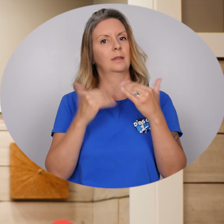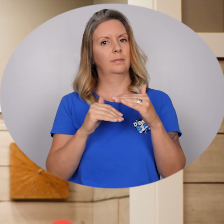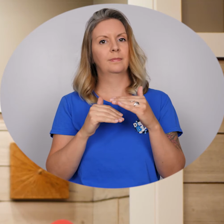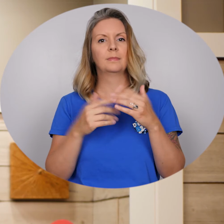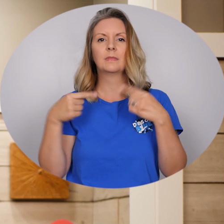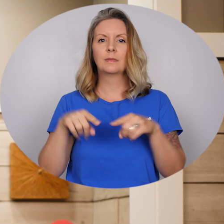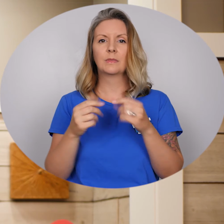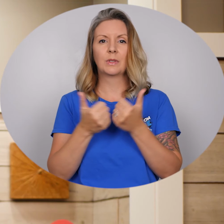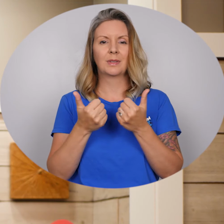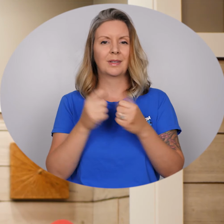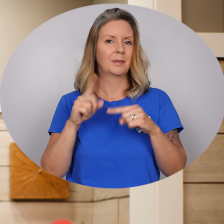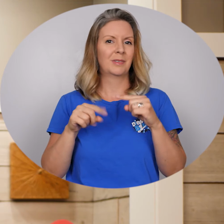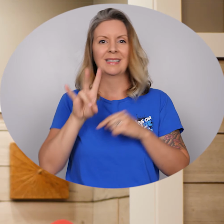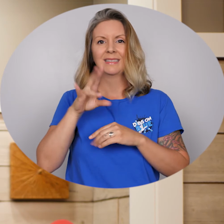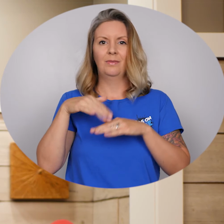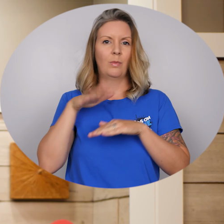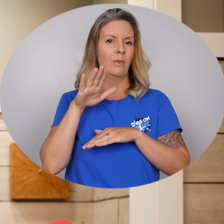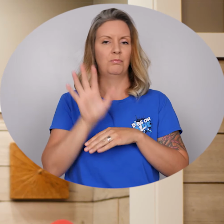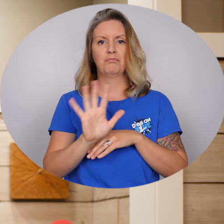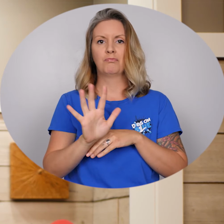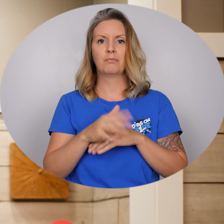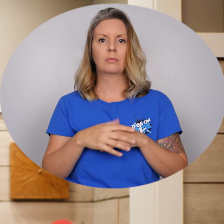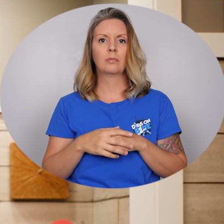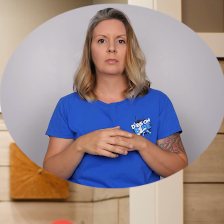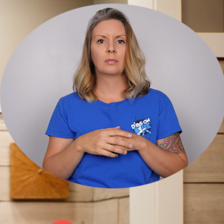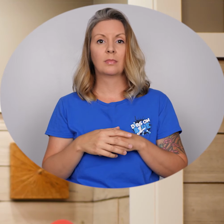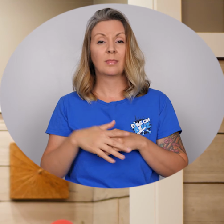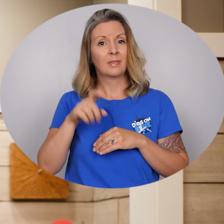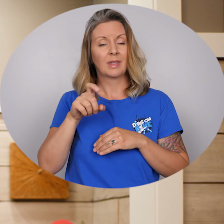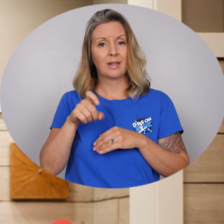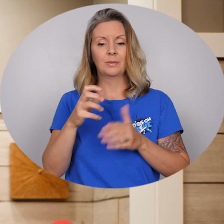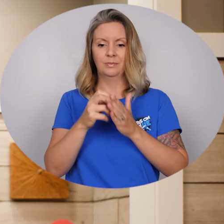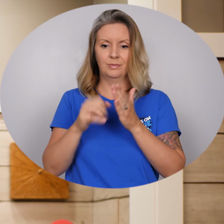game, if you ever have more than 6 cards, you must immediately stop and get back down